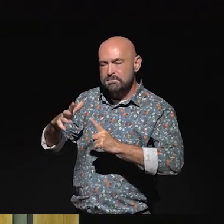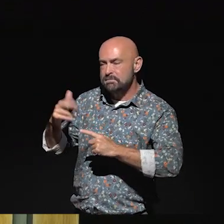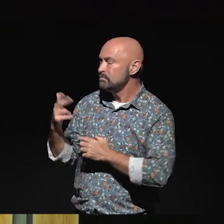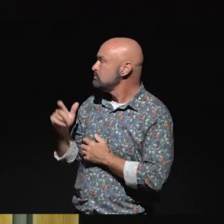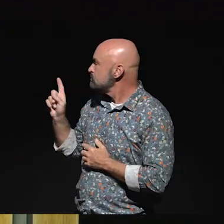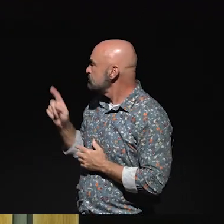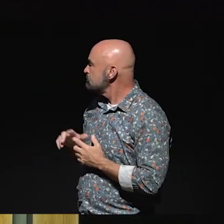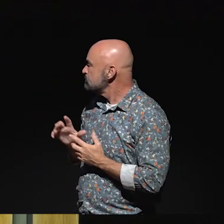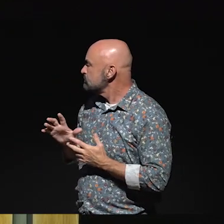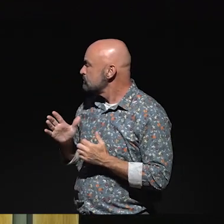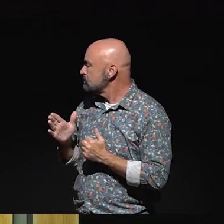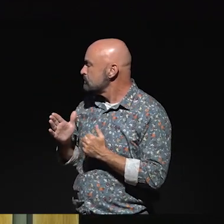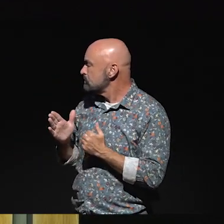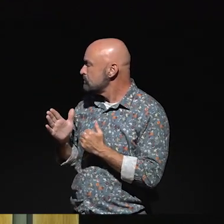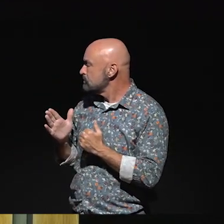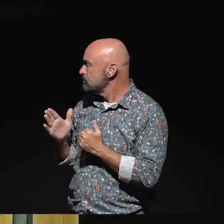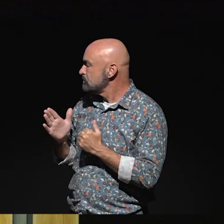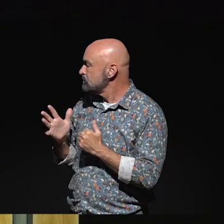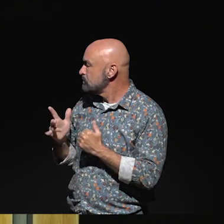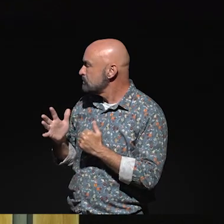is getting more and more irked